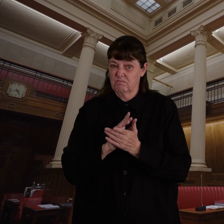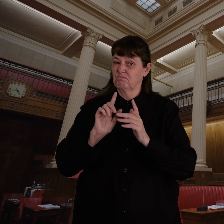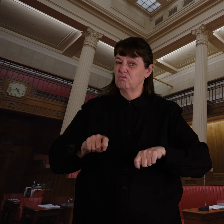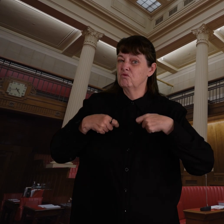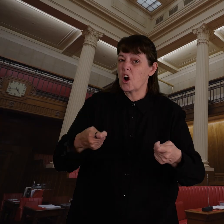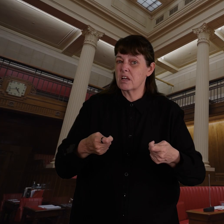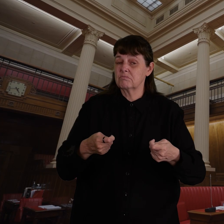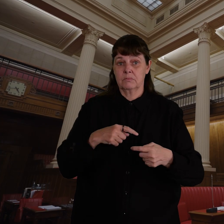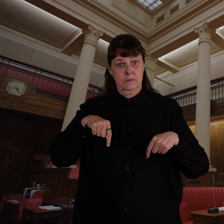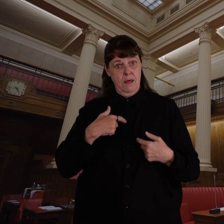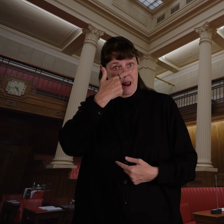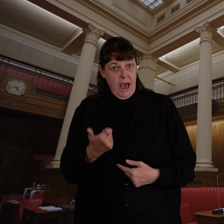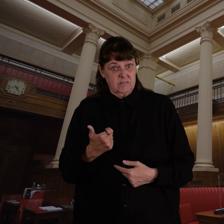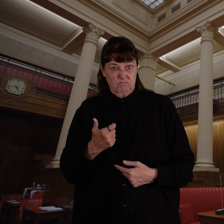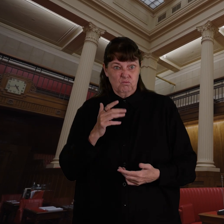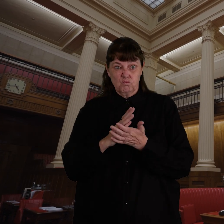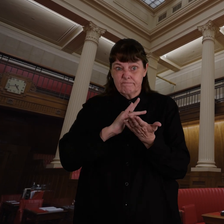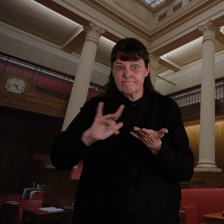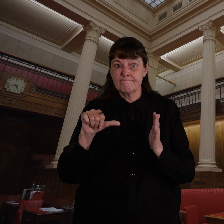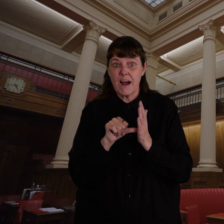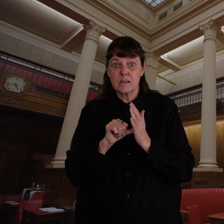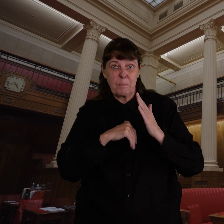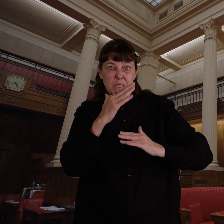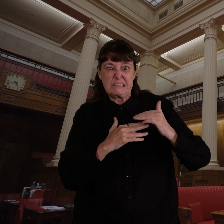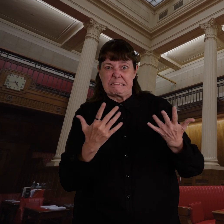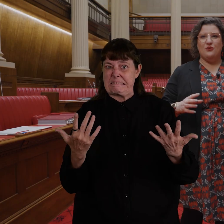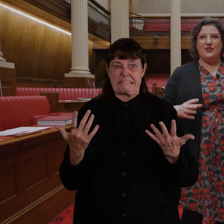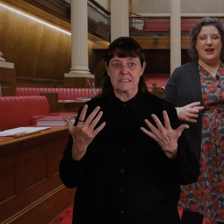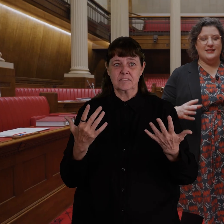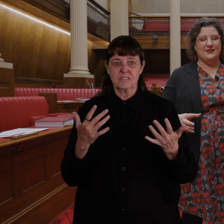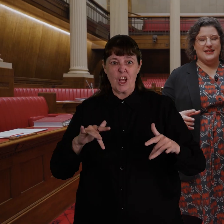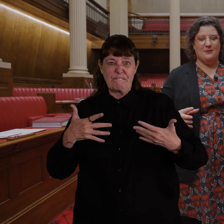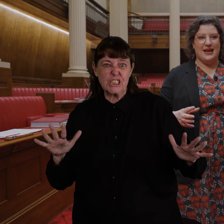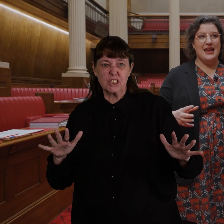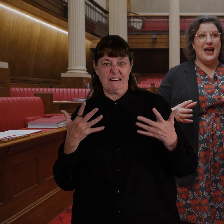way of donation. We were very lucky. They ran out of money after the build of the House of Assembly